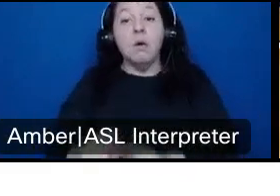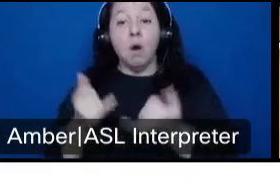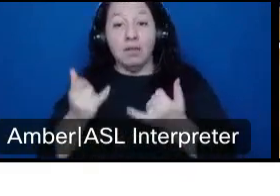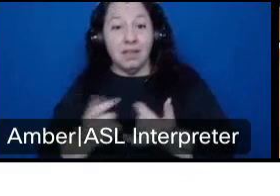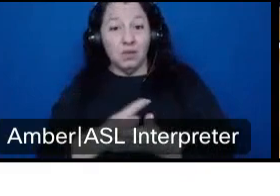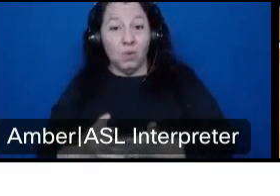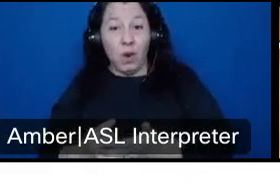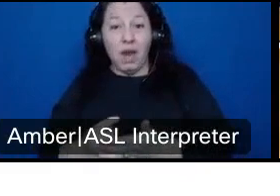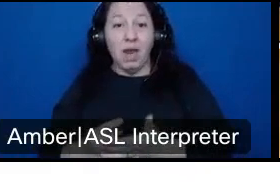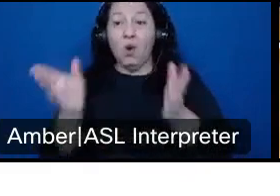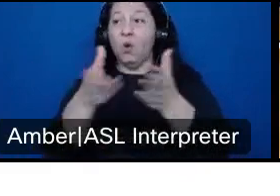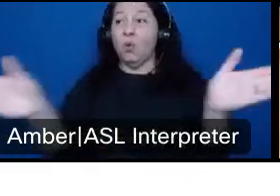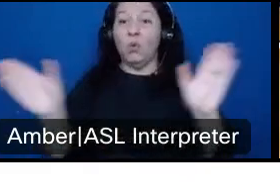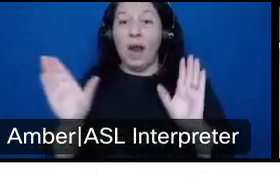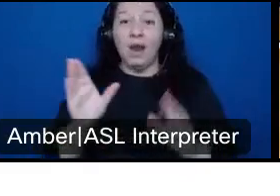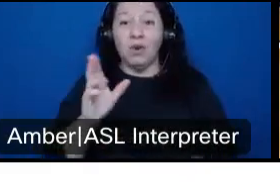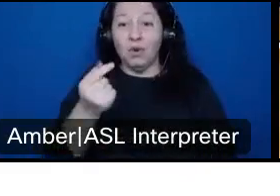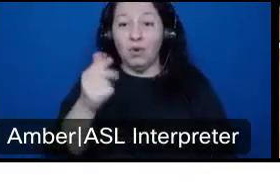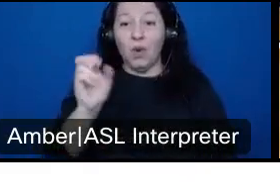That they would open up more deaths, right?